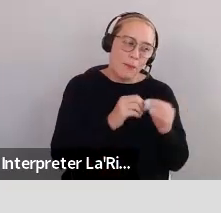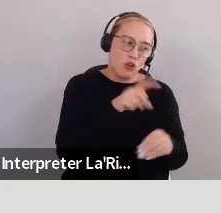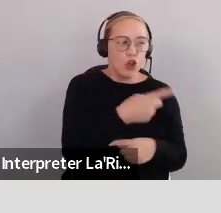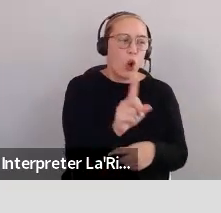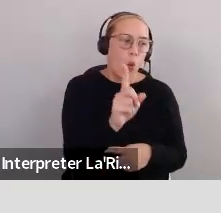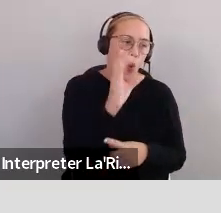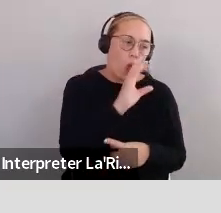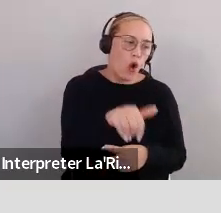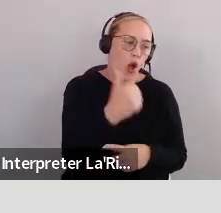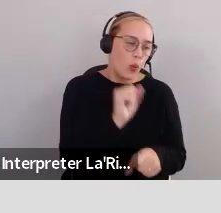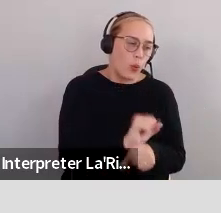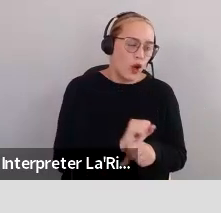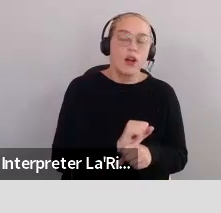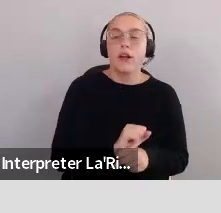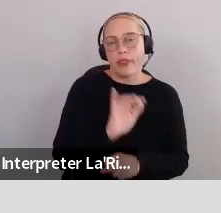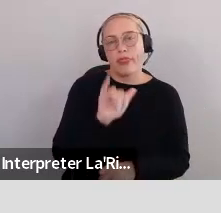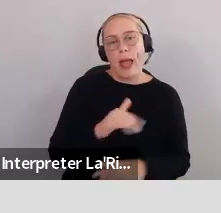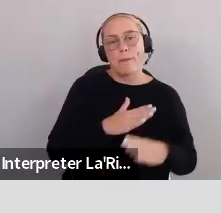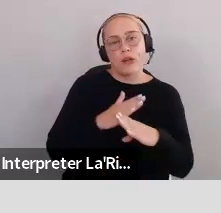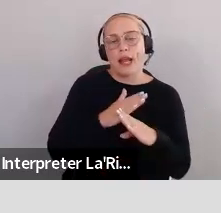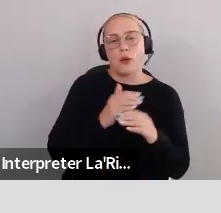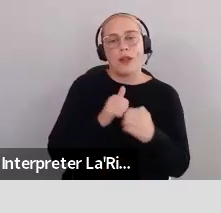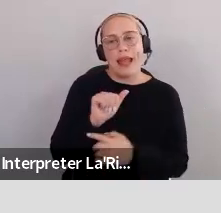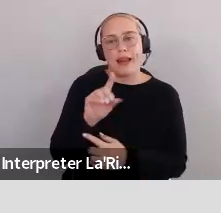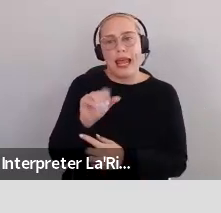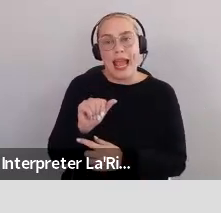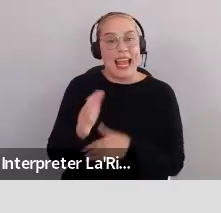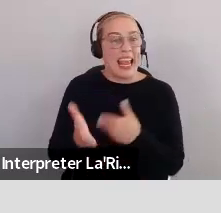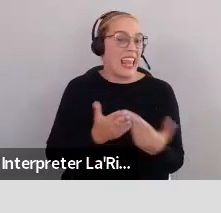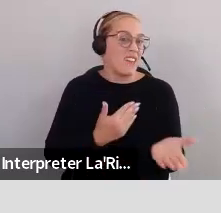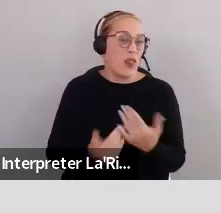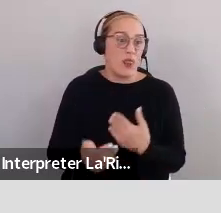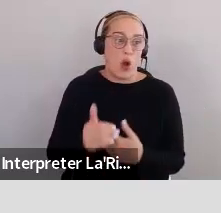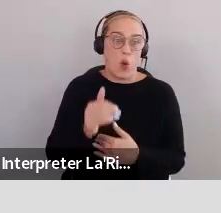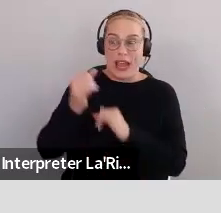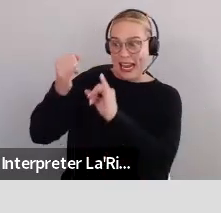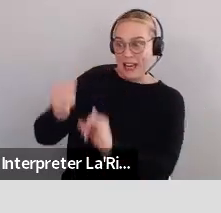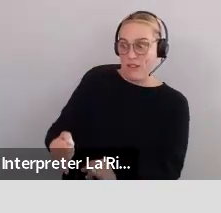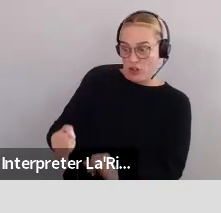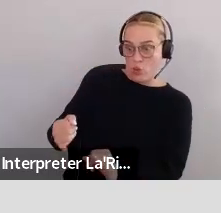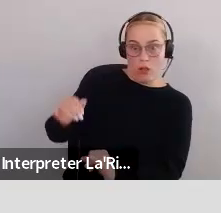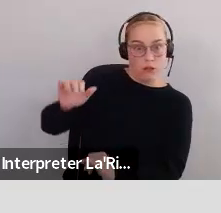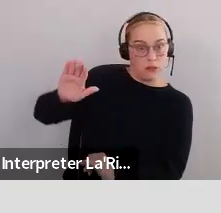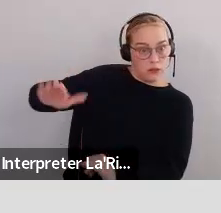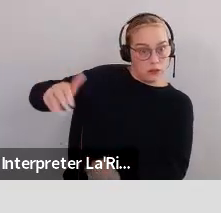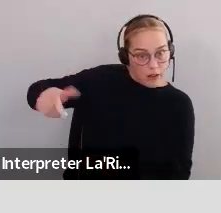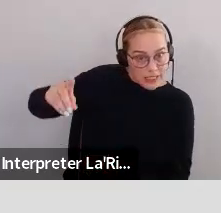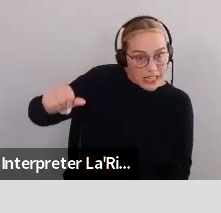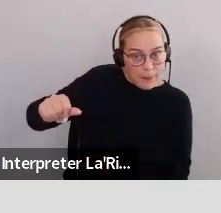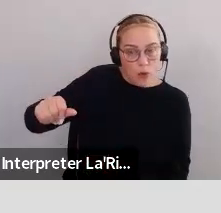of their disability and your job says, we don't think you can handle this job anymore. Maybe you should look elsewhere. That could be a form of